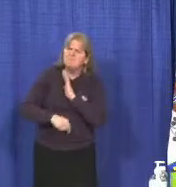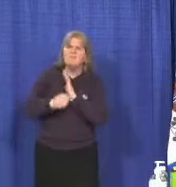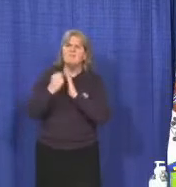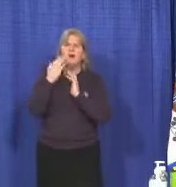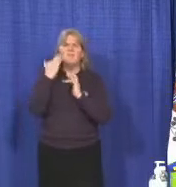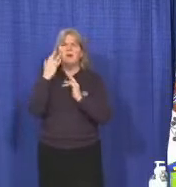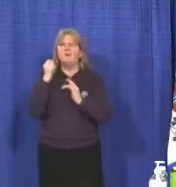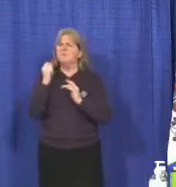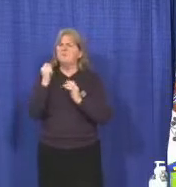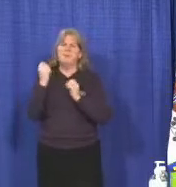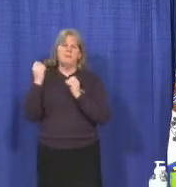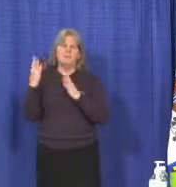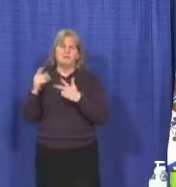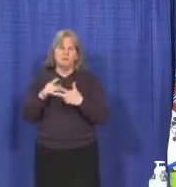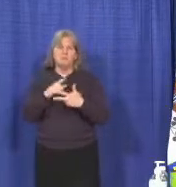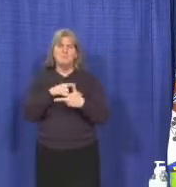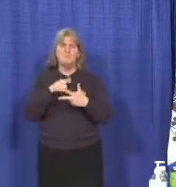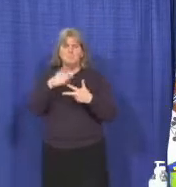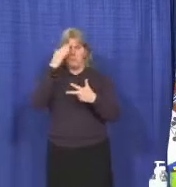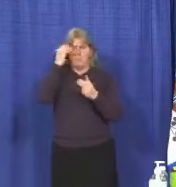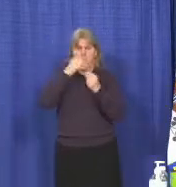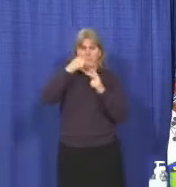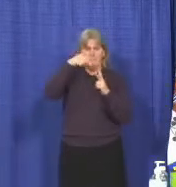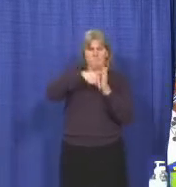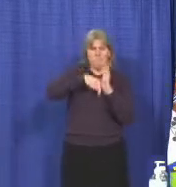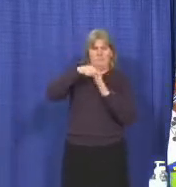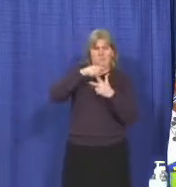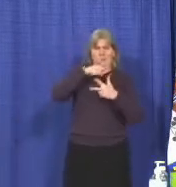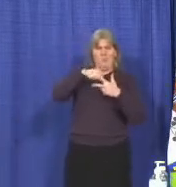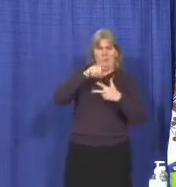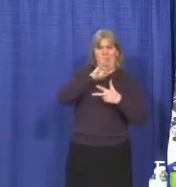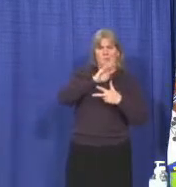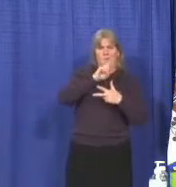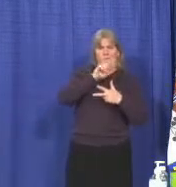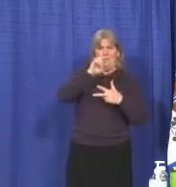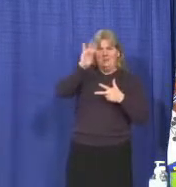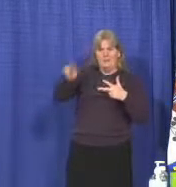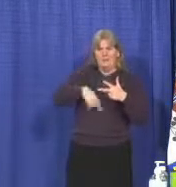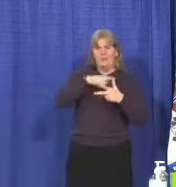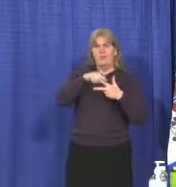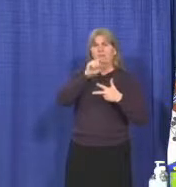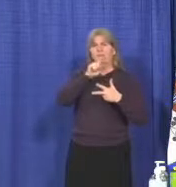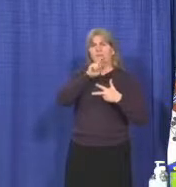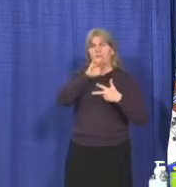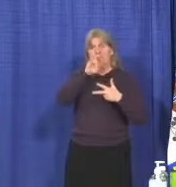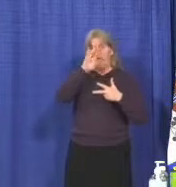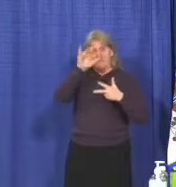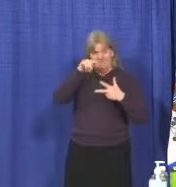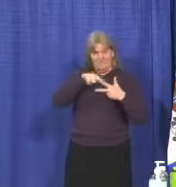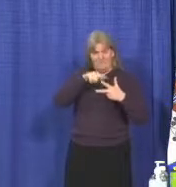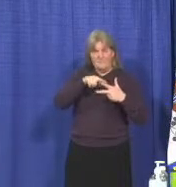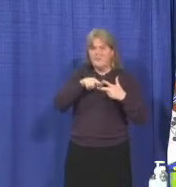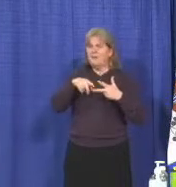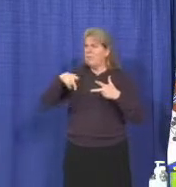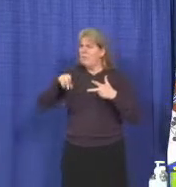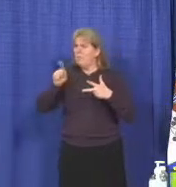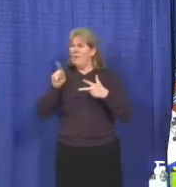compared to the others and we are learning more every day. This is the variant originally